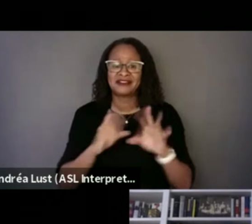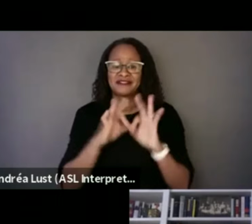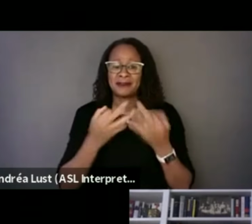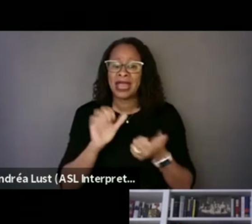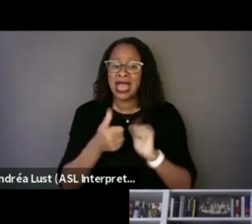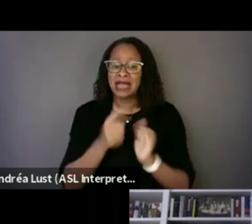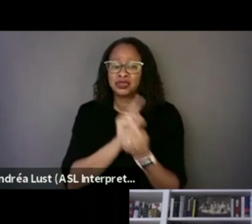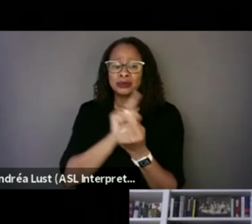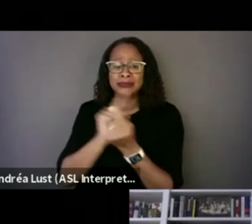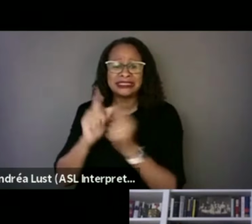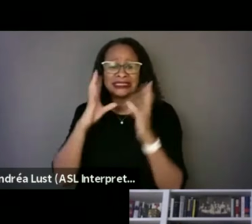you know, which stories to tell?